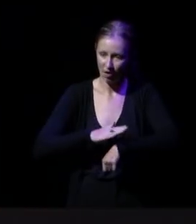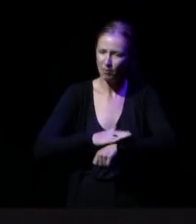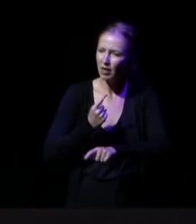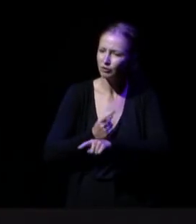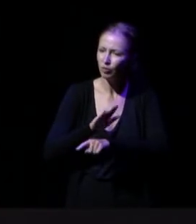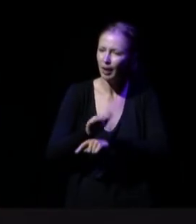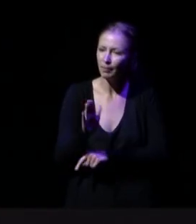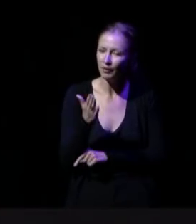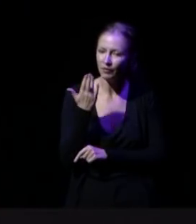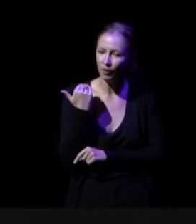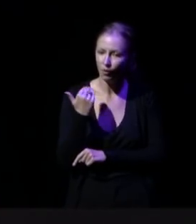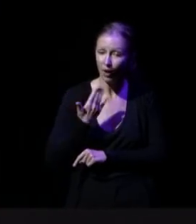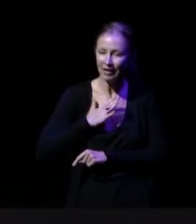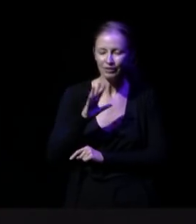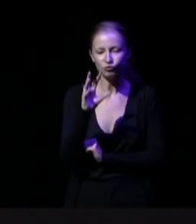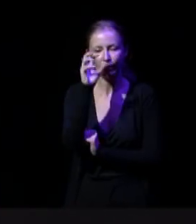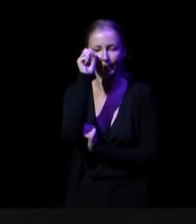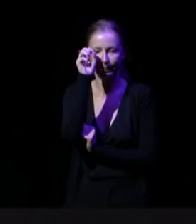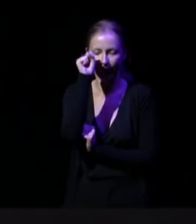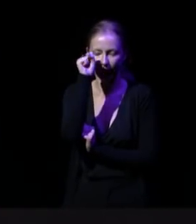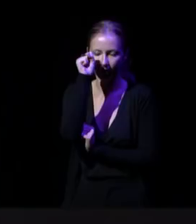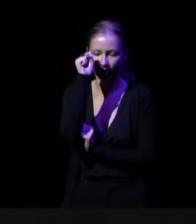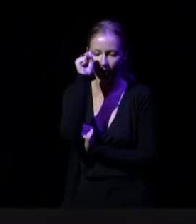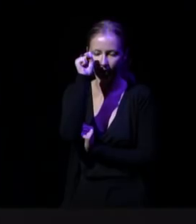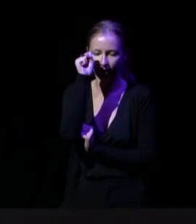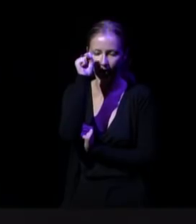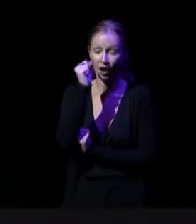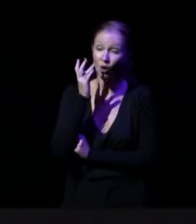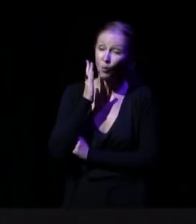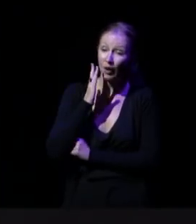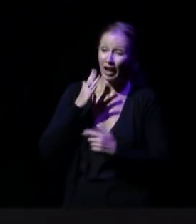You know, I needed to remember that when I feel so depleted